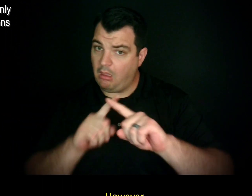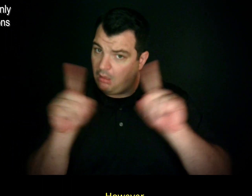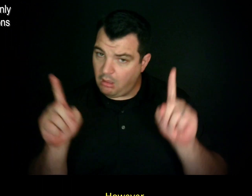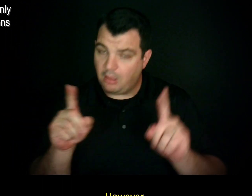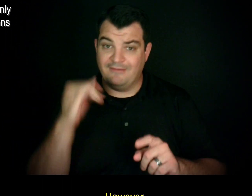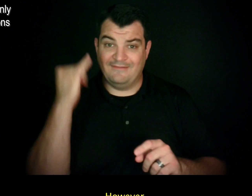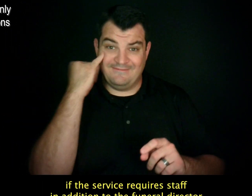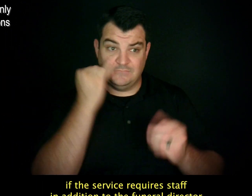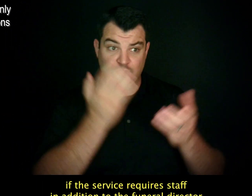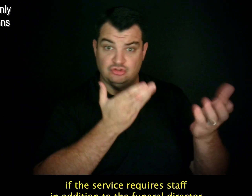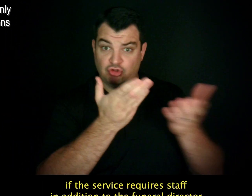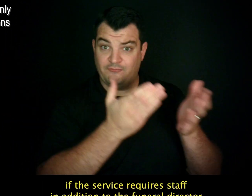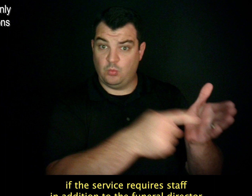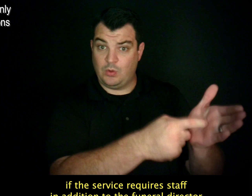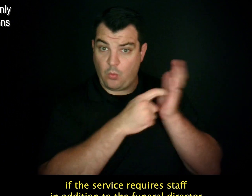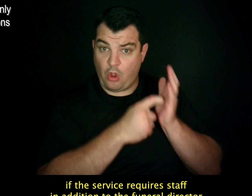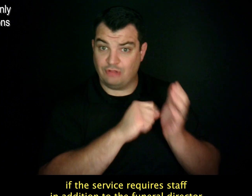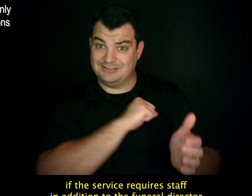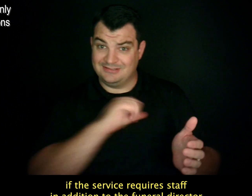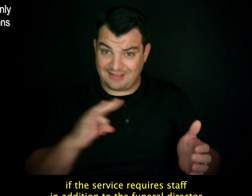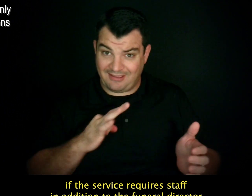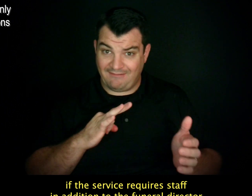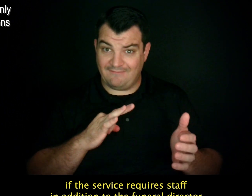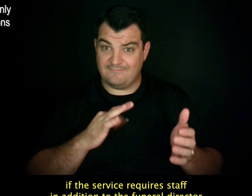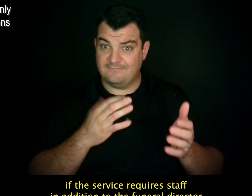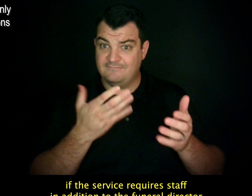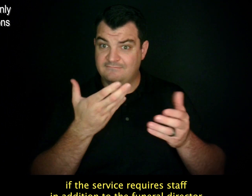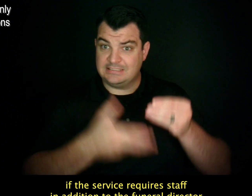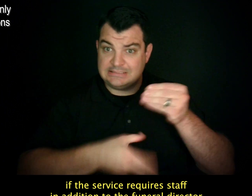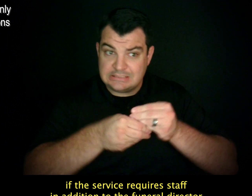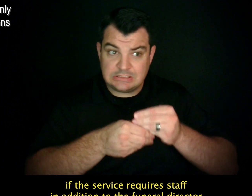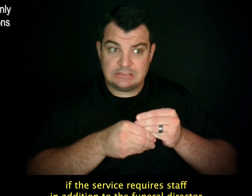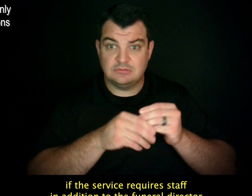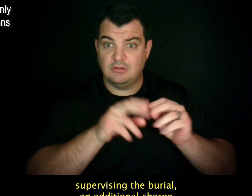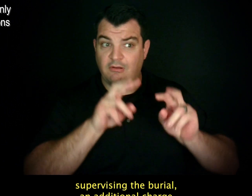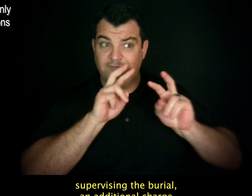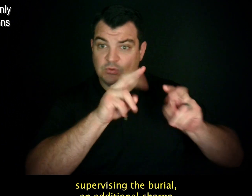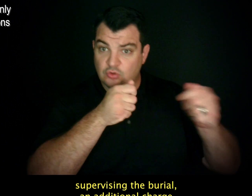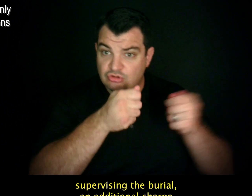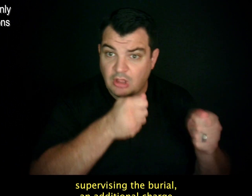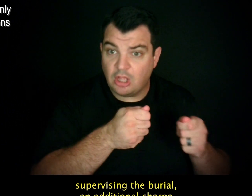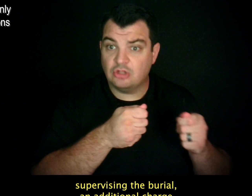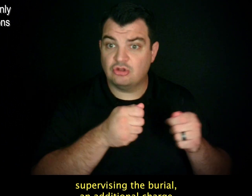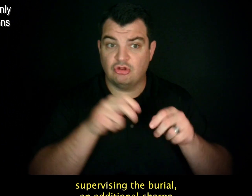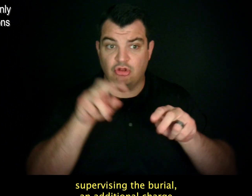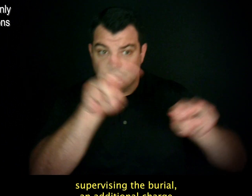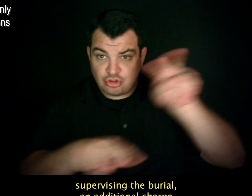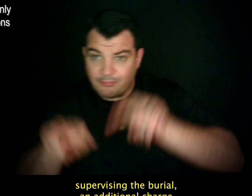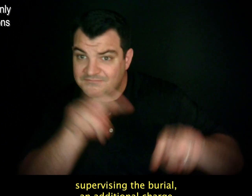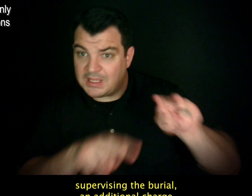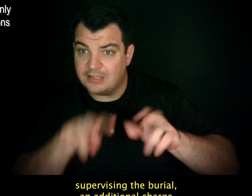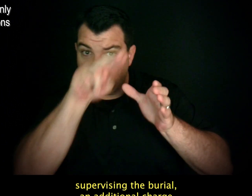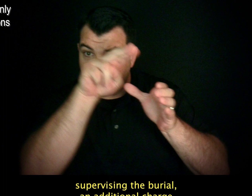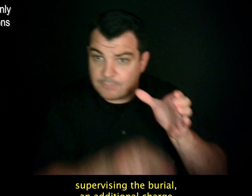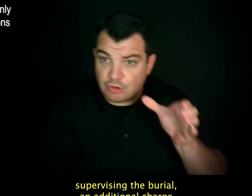However, if the service requires staff in addition to the funeral director supervising the burial, an additional charge